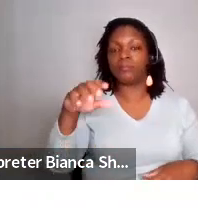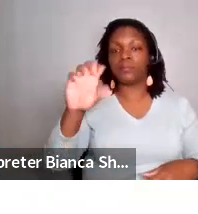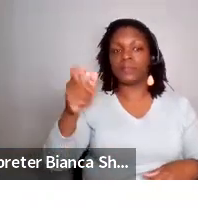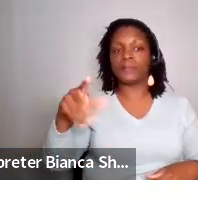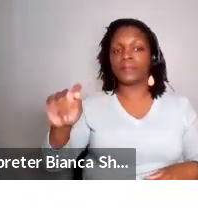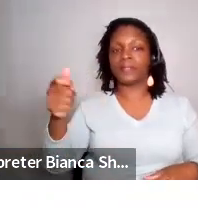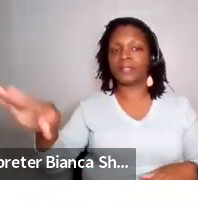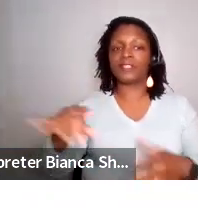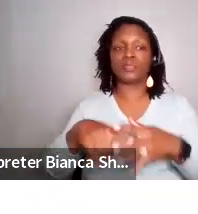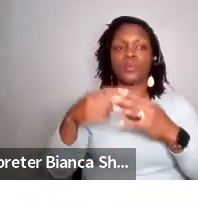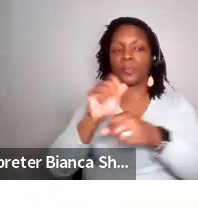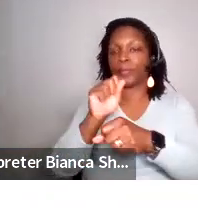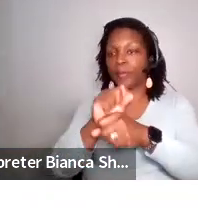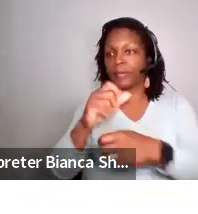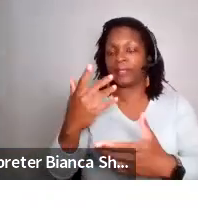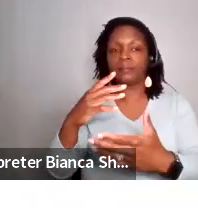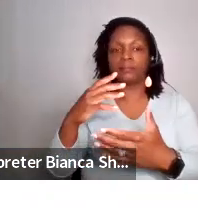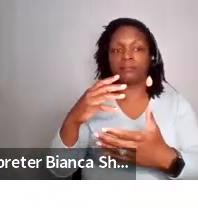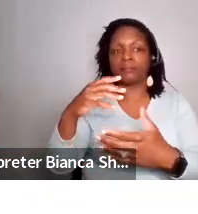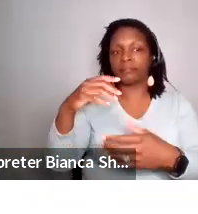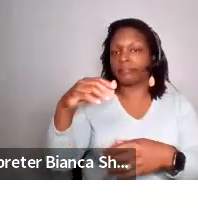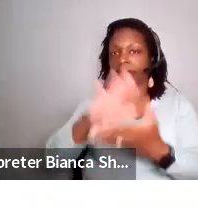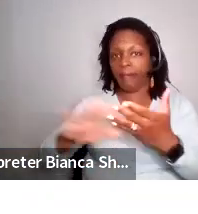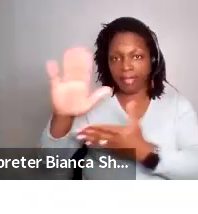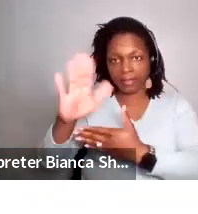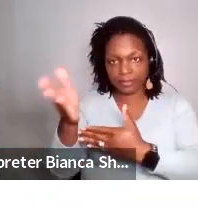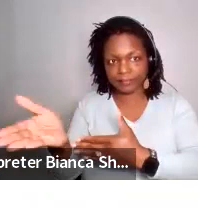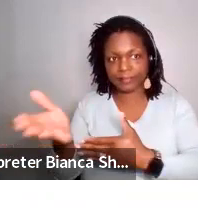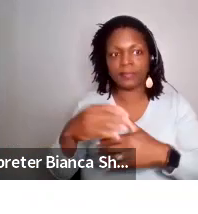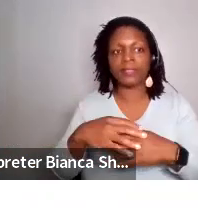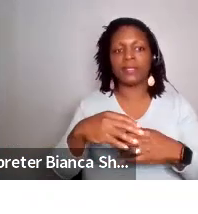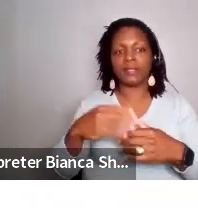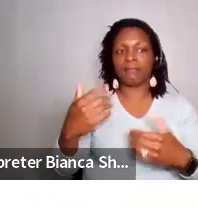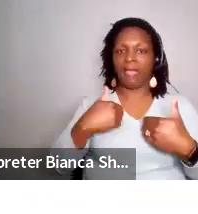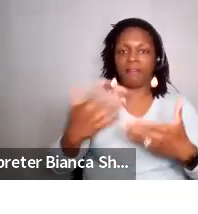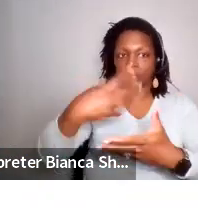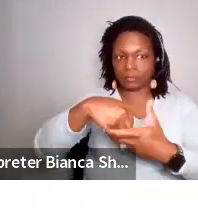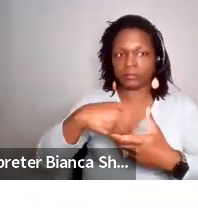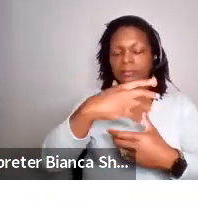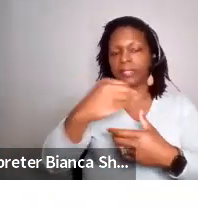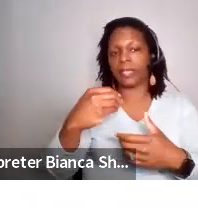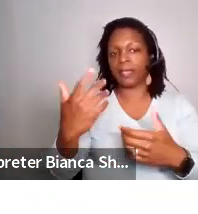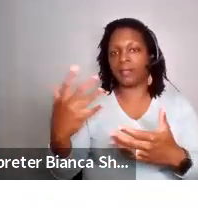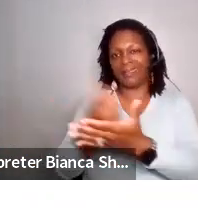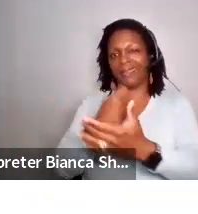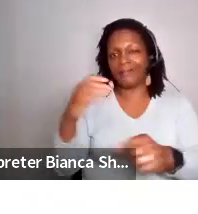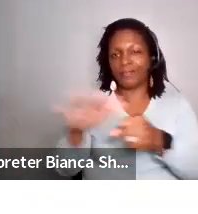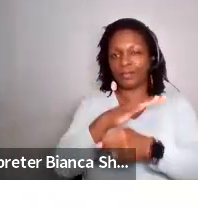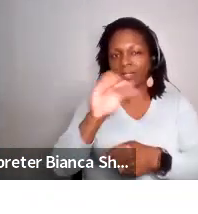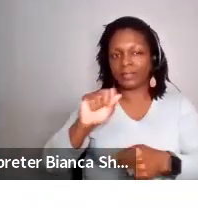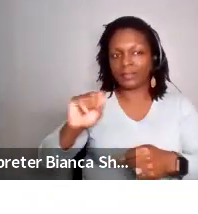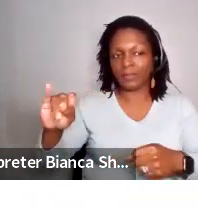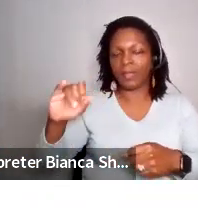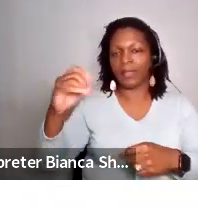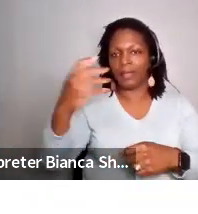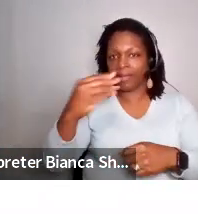This is 2 week or benefits planner a diesel of the student income exclusion work in standard, and to report his student status.